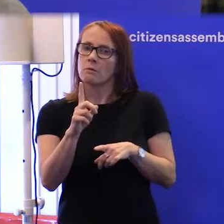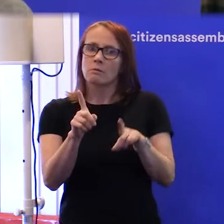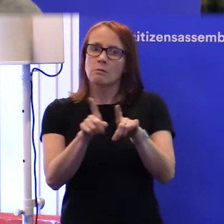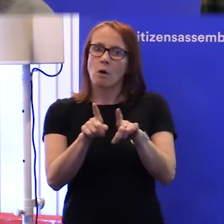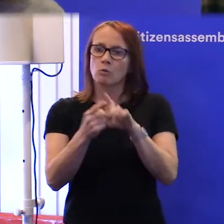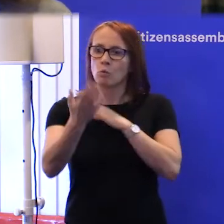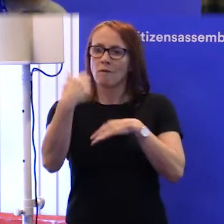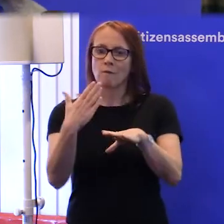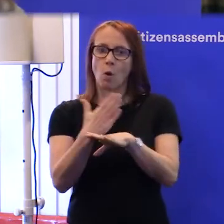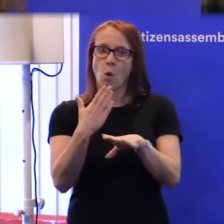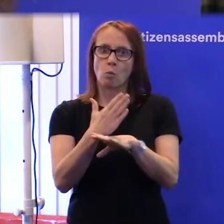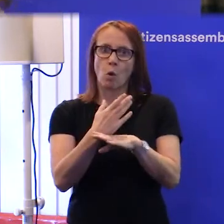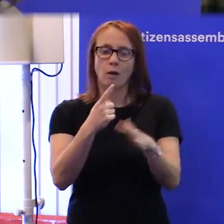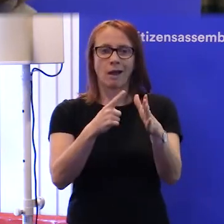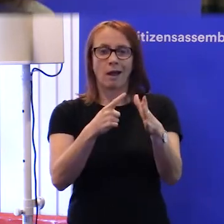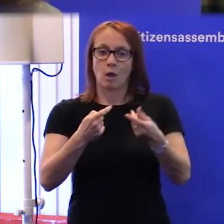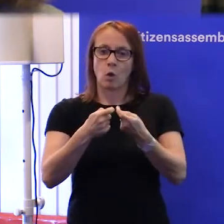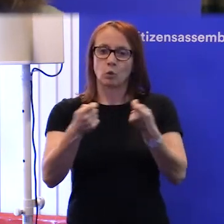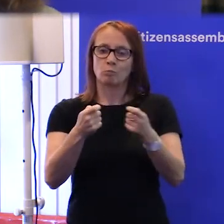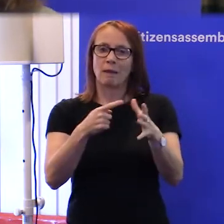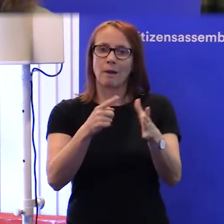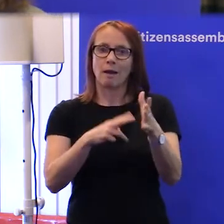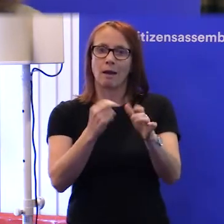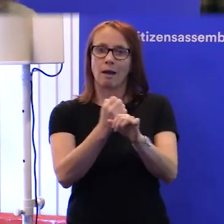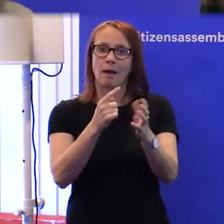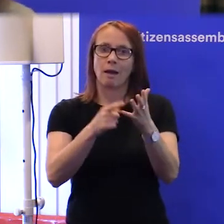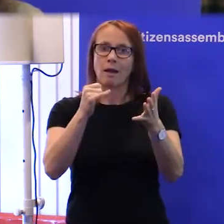worked as the editor of the Angus County press and as a journalist on the press